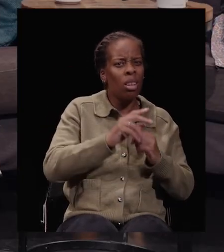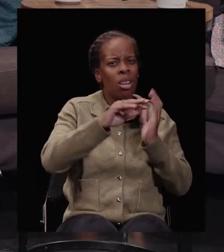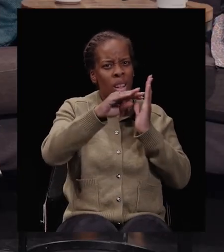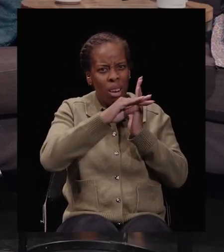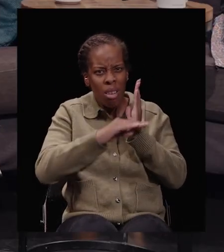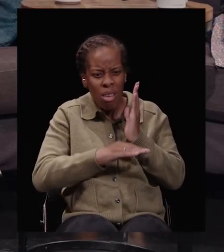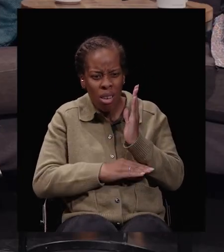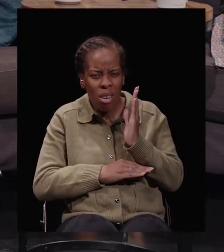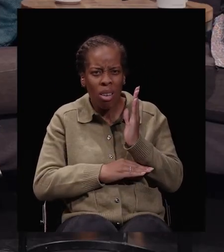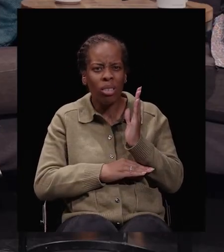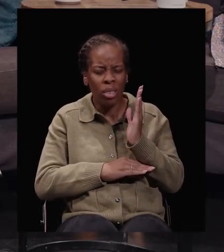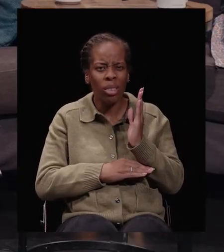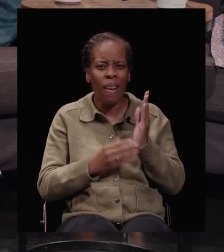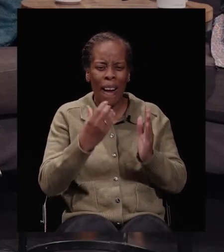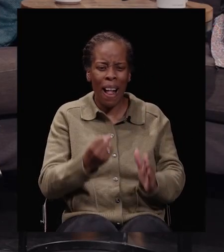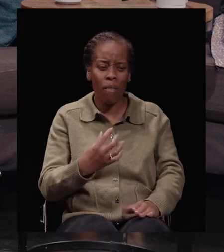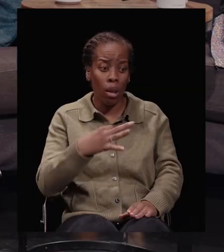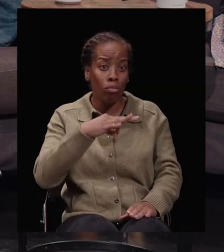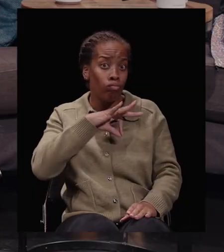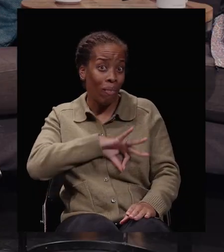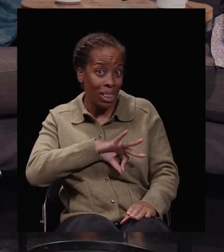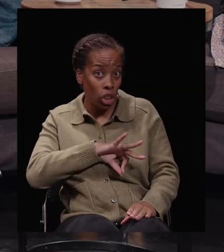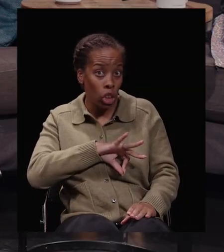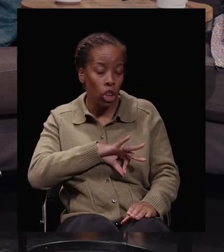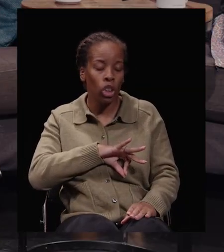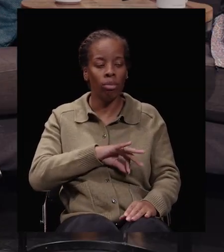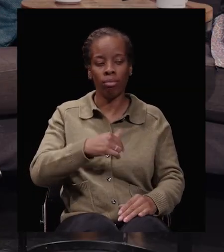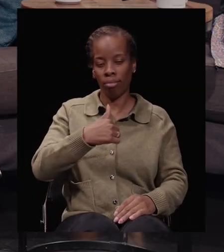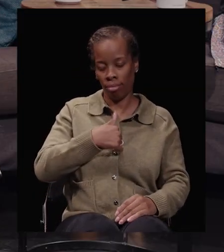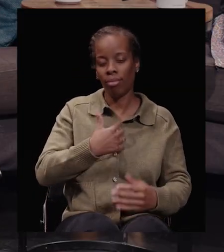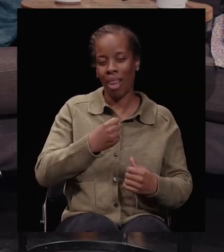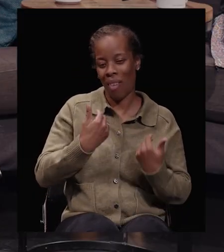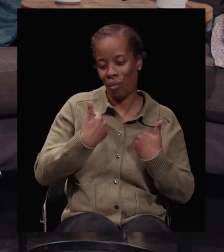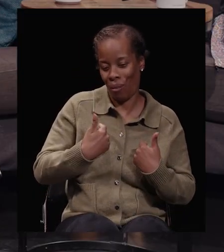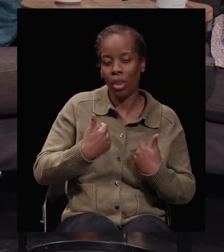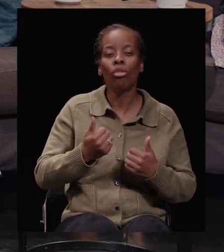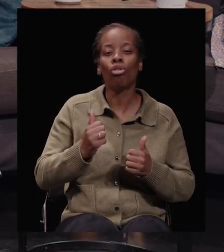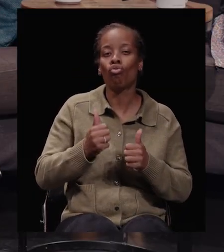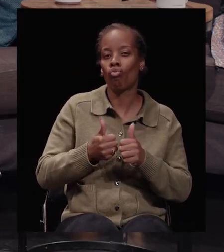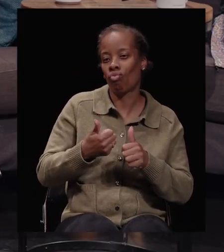the privilege of having it as an opportunity, as a career, as a vision? Define what it means to you.